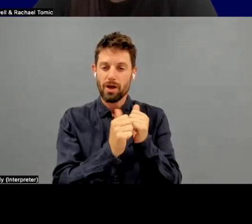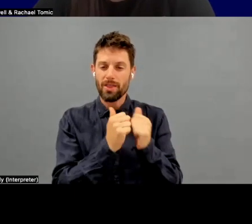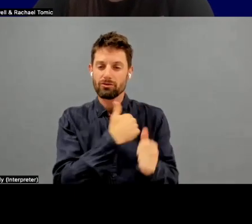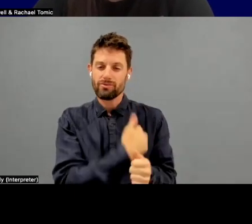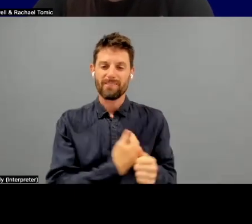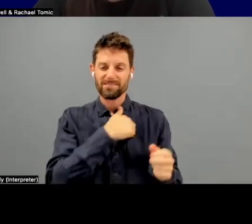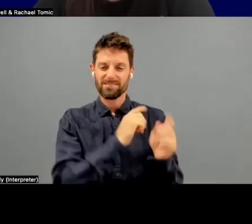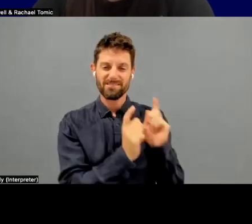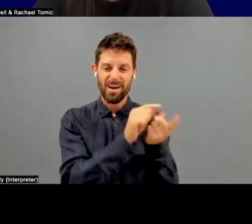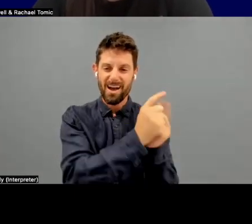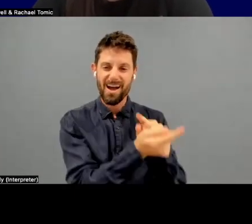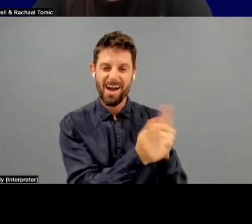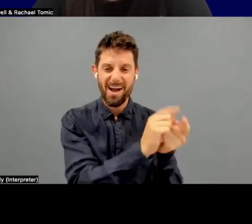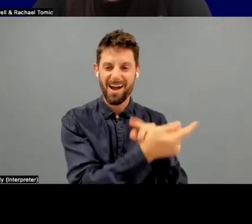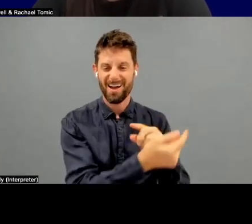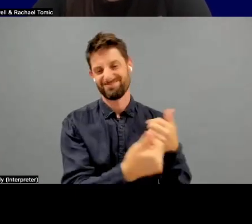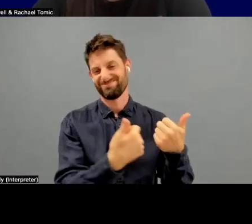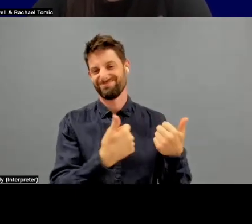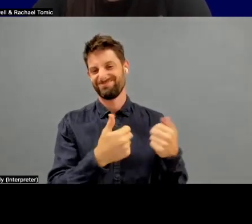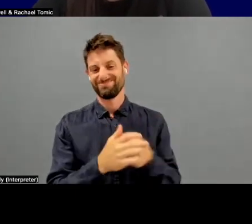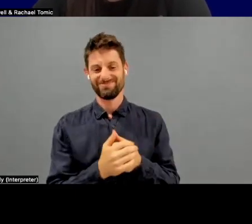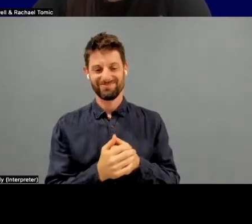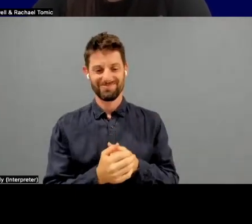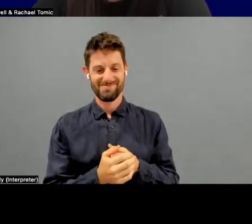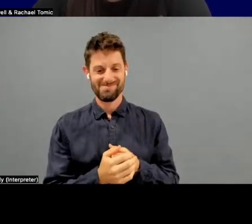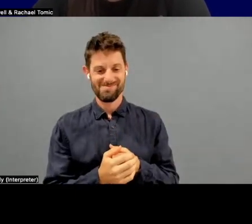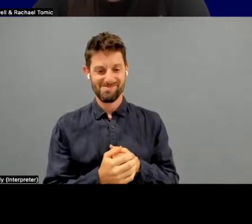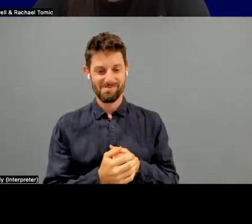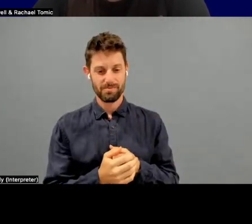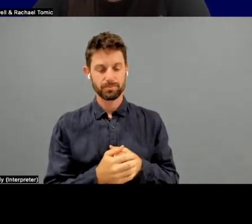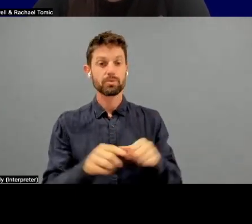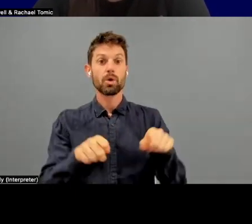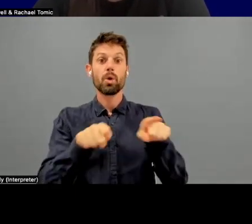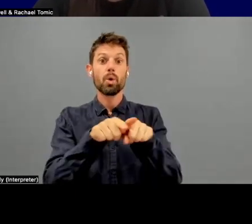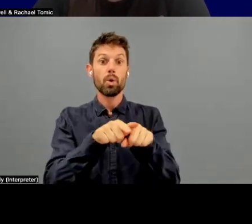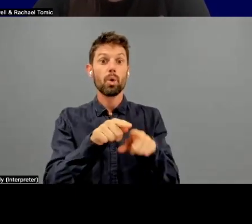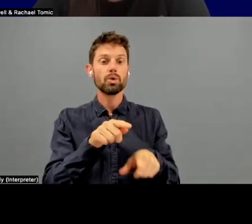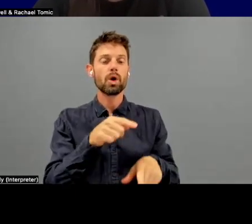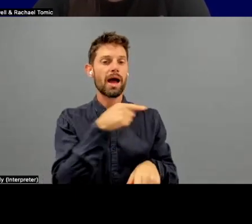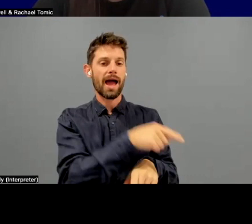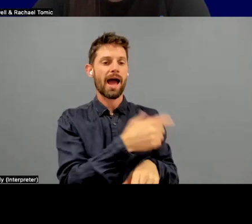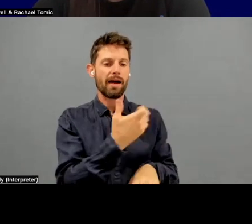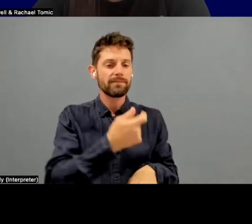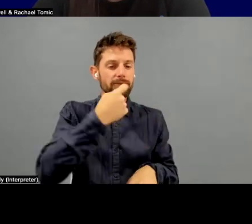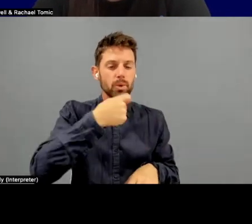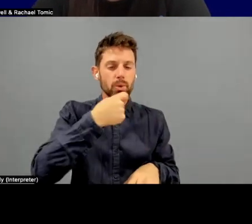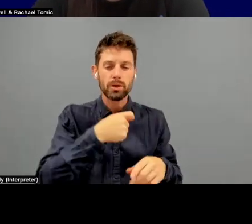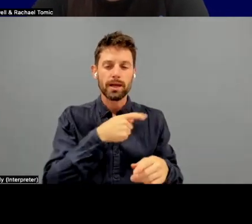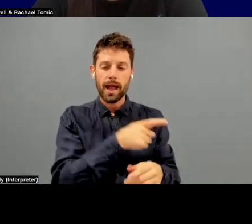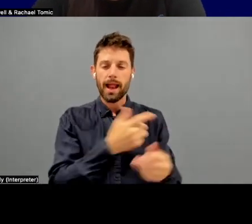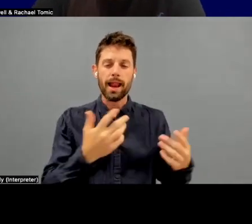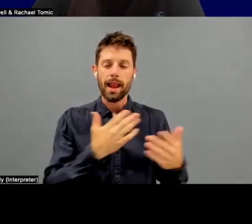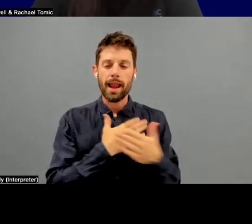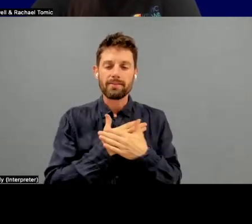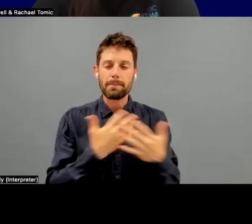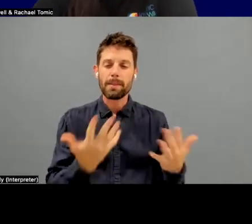to see, and she also has a few games that she enjoys playing on her iPad, a lot of which are